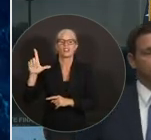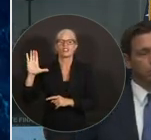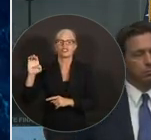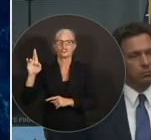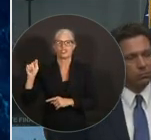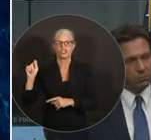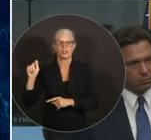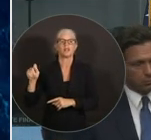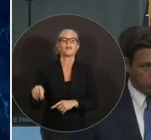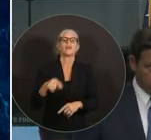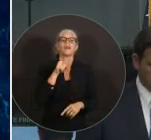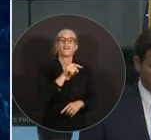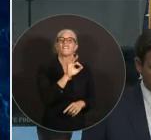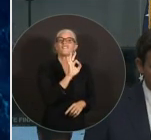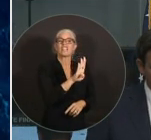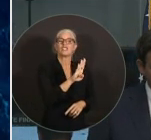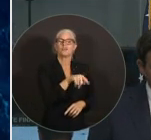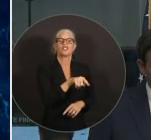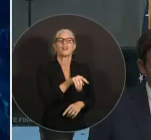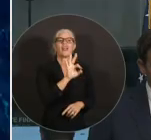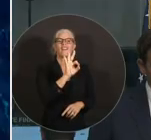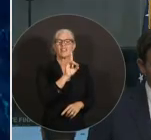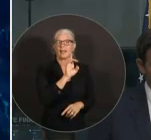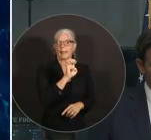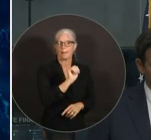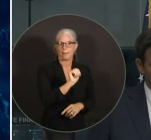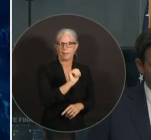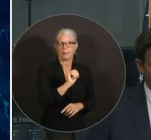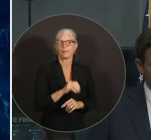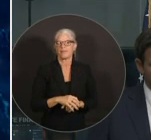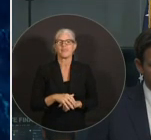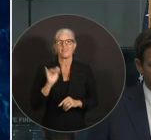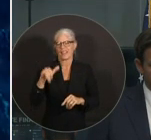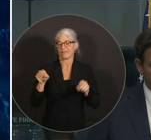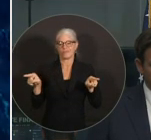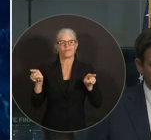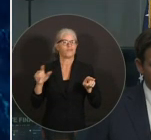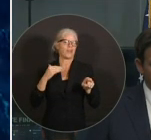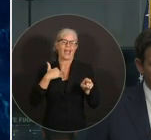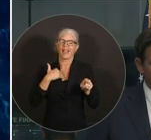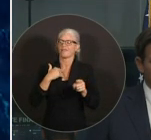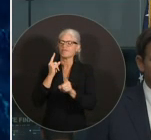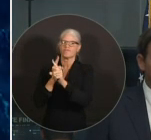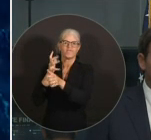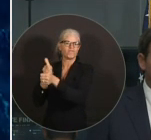AND INSTAGRAM LSU, RT AND ON FACEBOOK AT DM. THAT IS THE BEST WAY TO GO AND CATCH UP ON